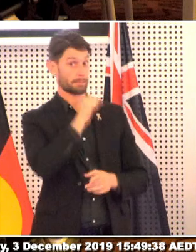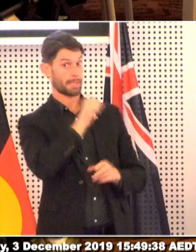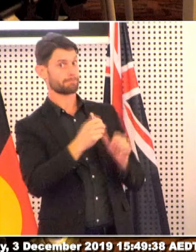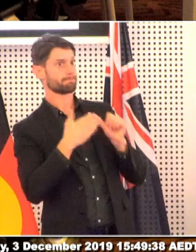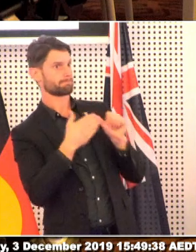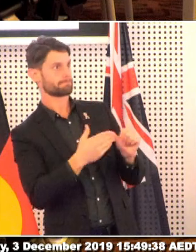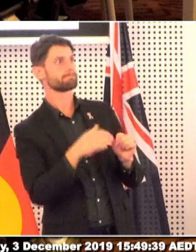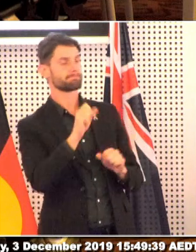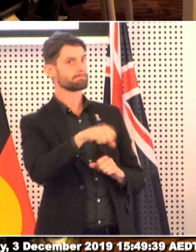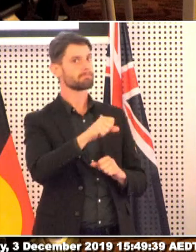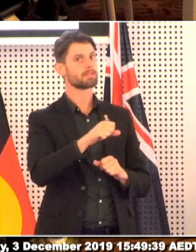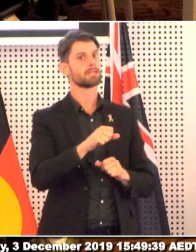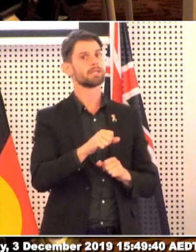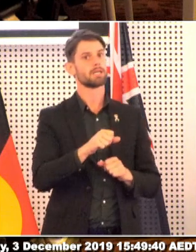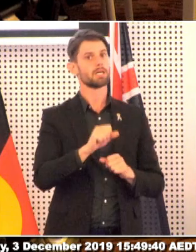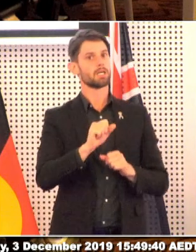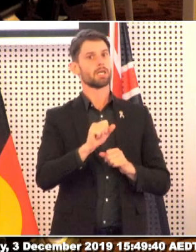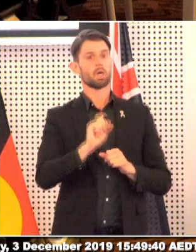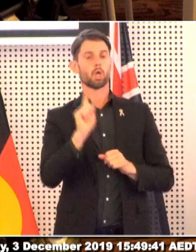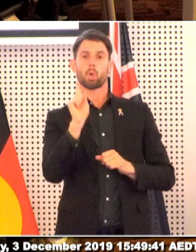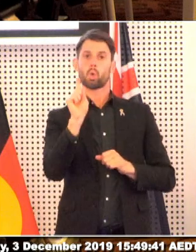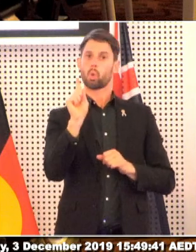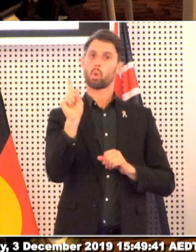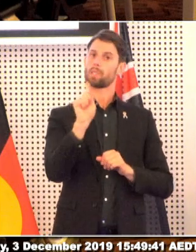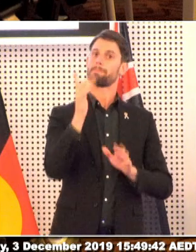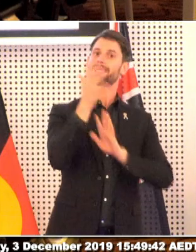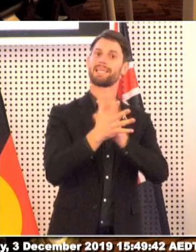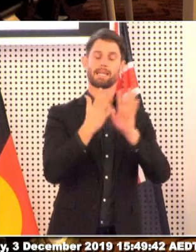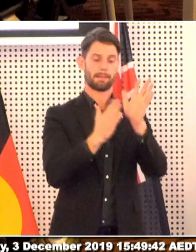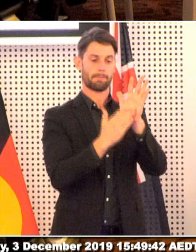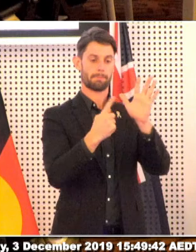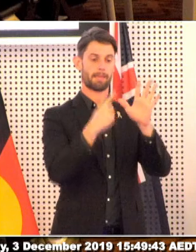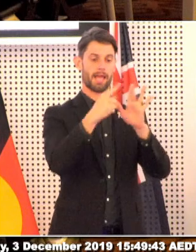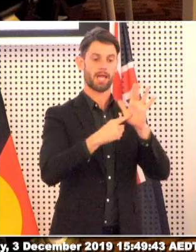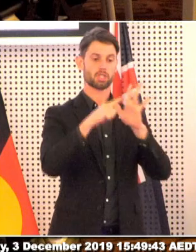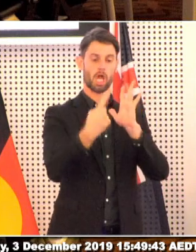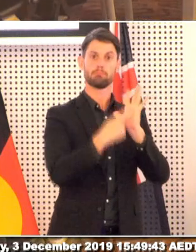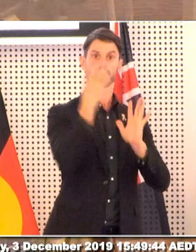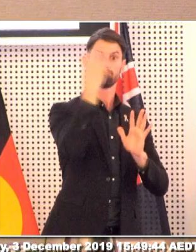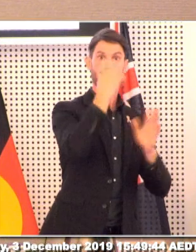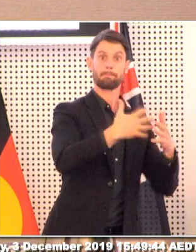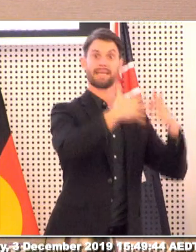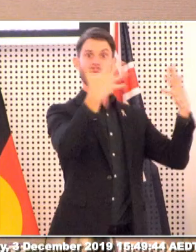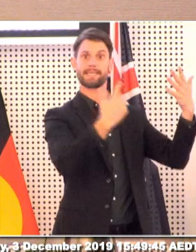classification of what – what is a major or a non-major, or a critical or non-critical